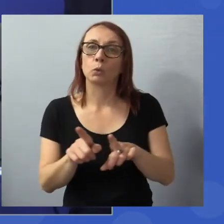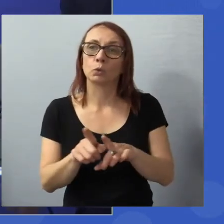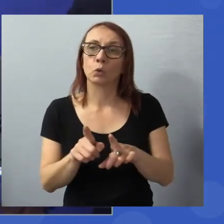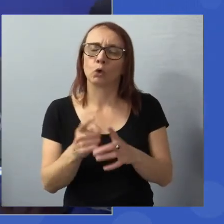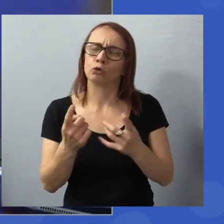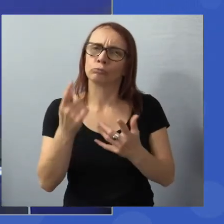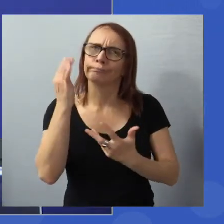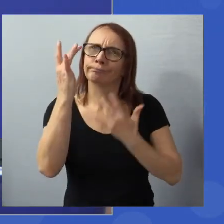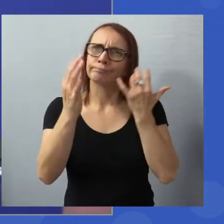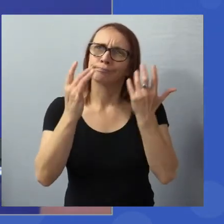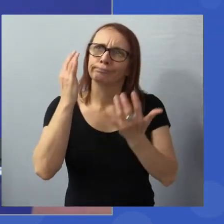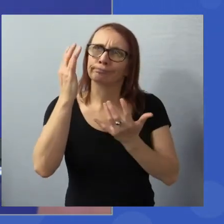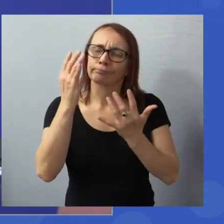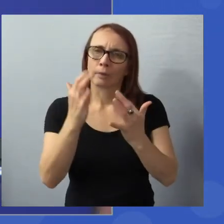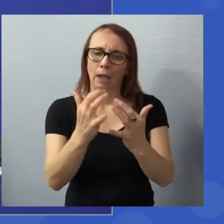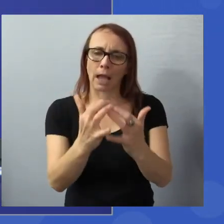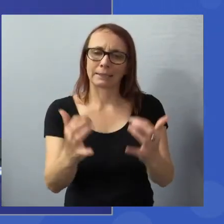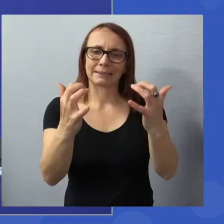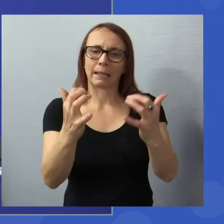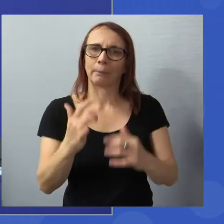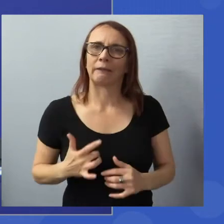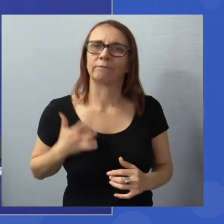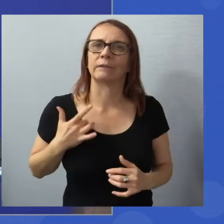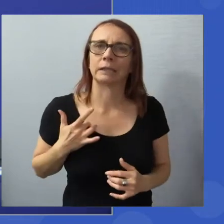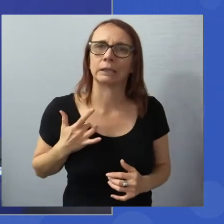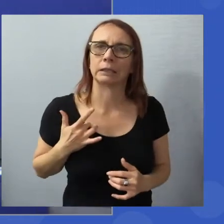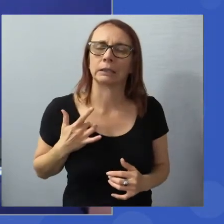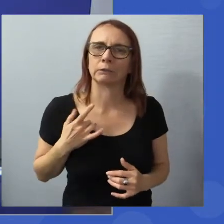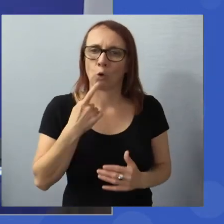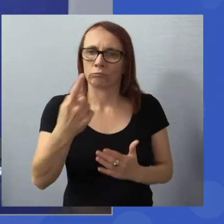the assembly feels about these statements it's not a definitive thing